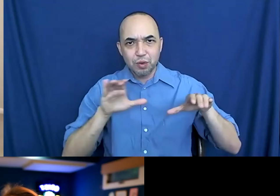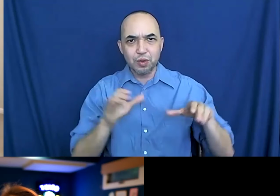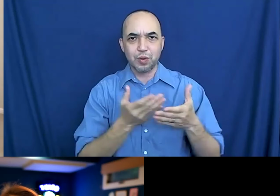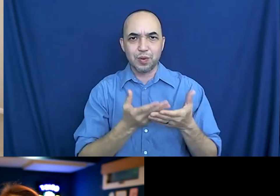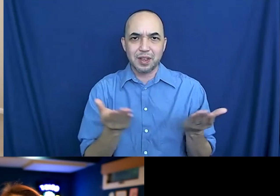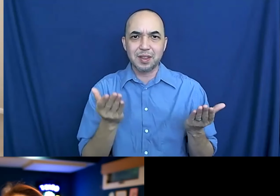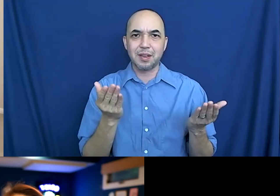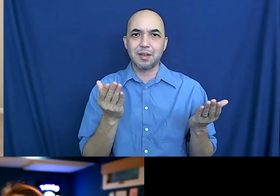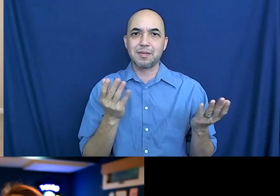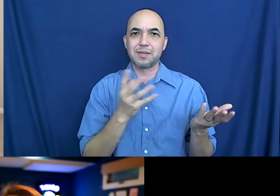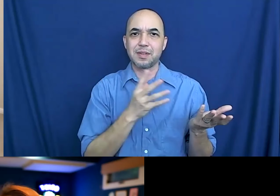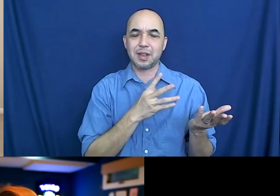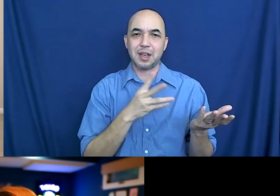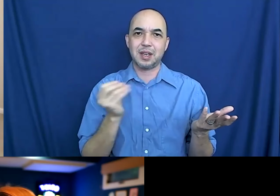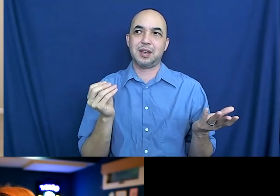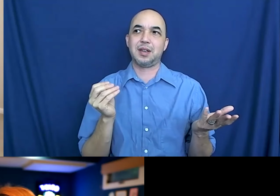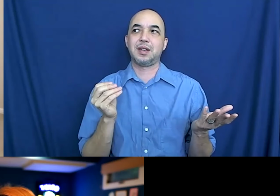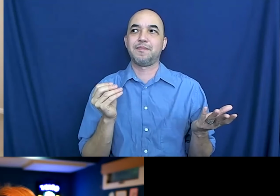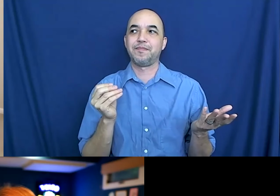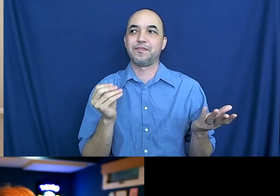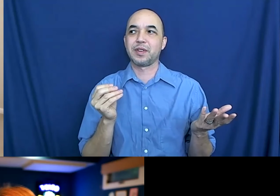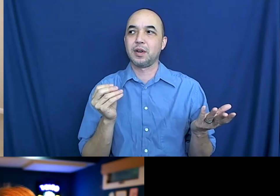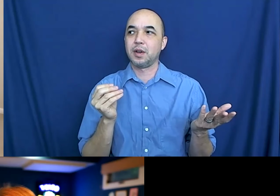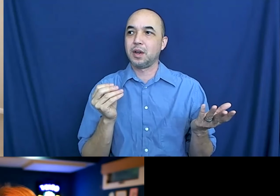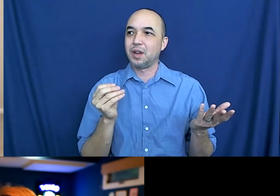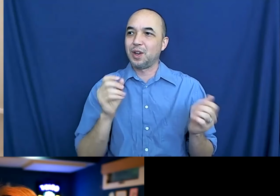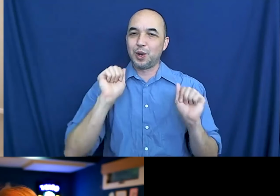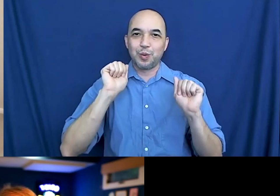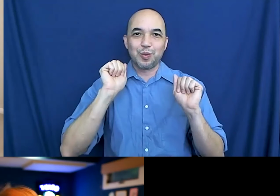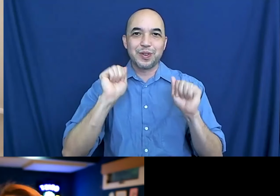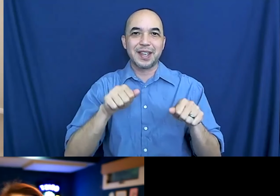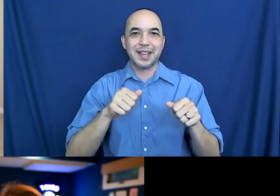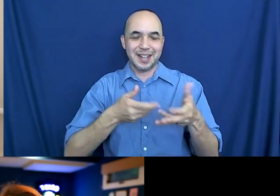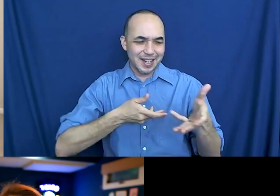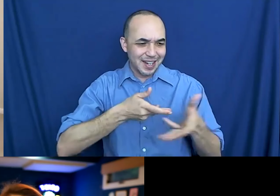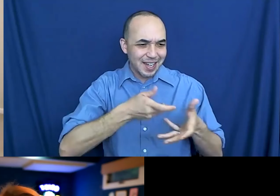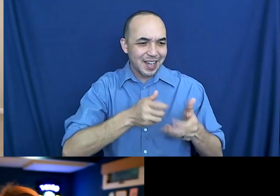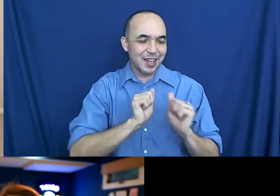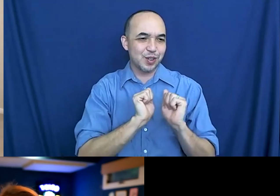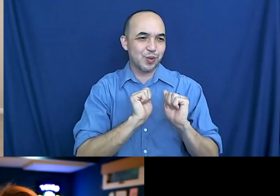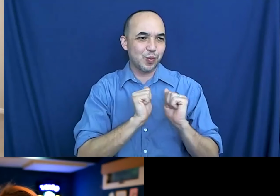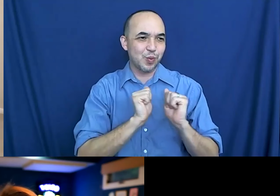GET TO DO THINGS LIKE HUMOR ALL